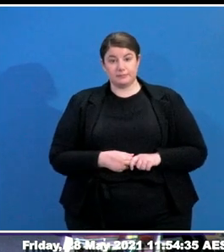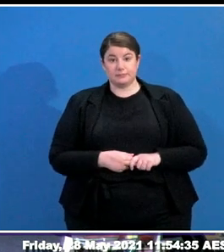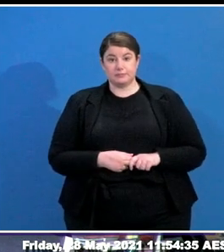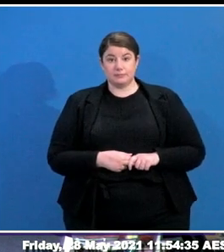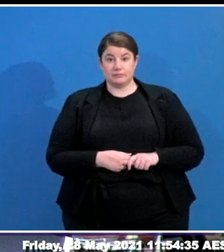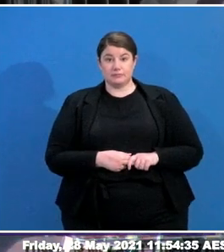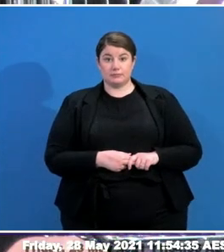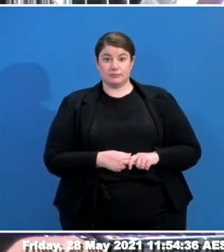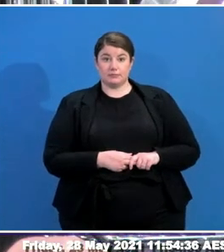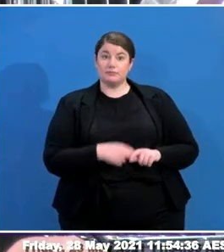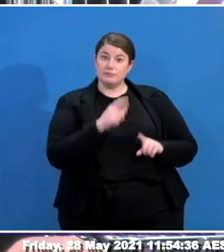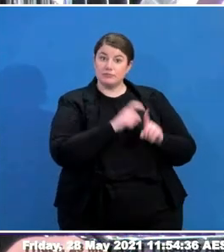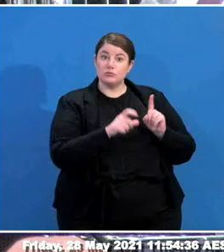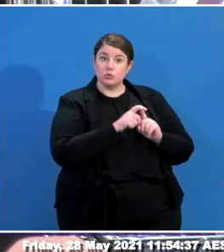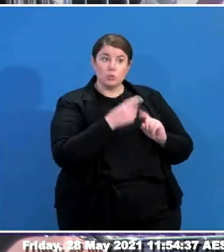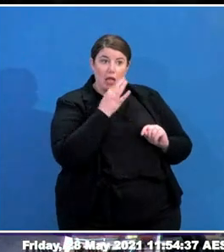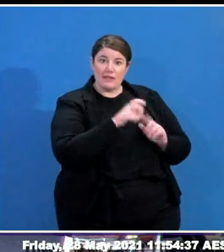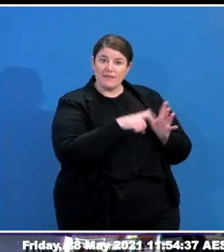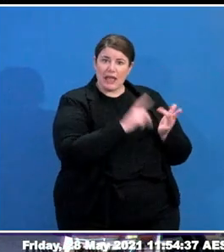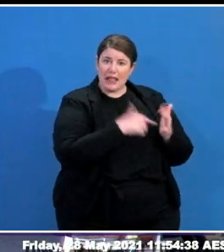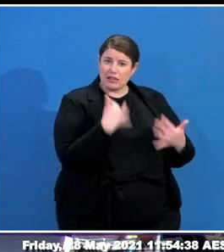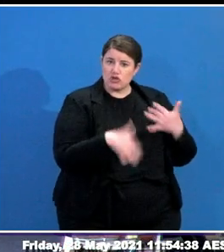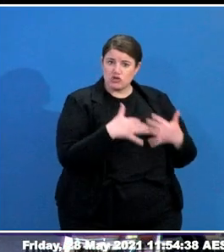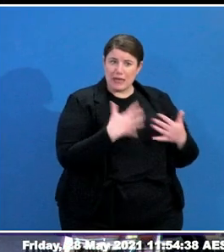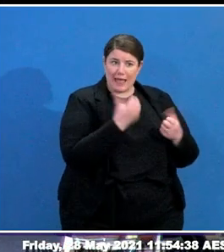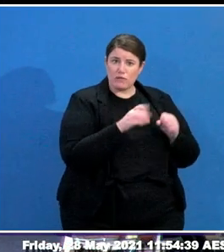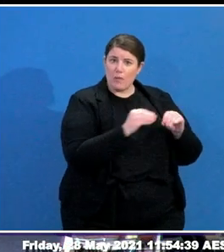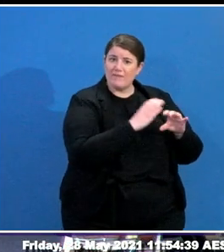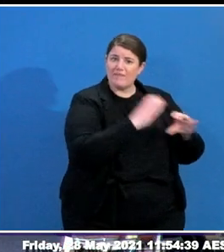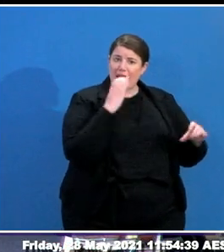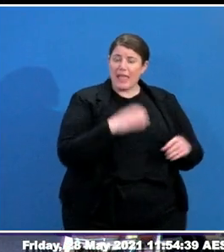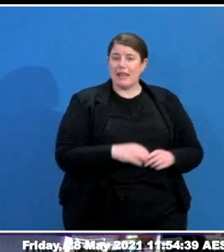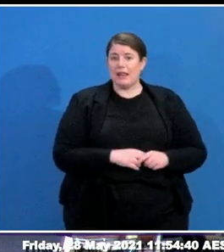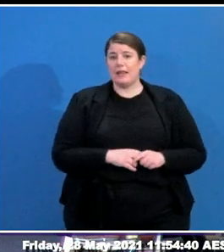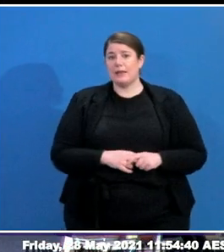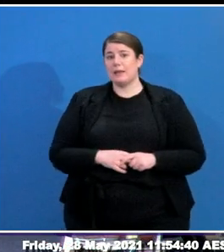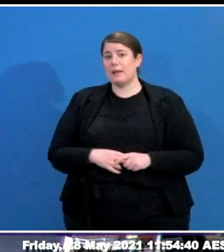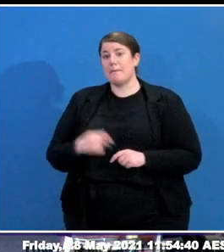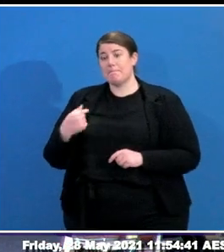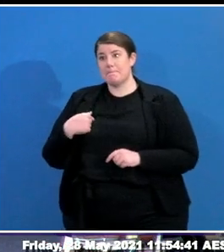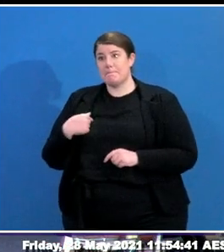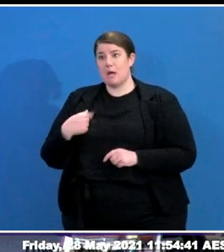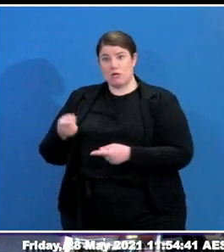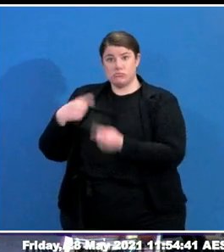Did you ask whether he sustained any injuries? My understanding is that he didn't, but there was a behavioural